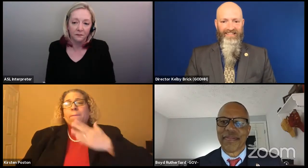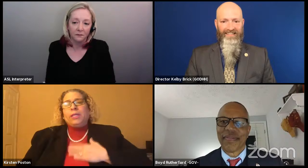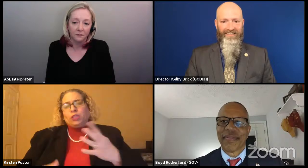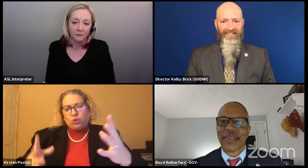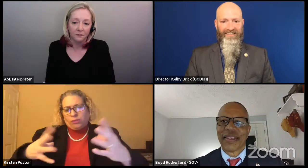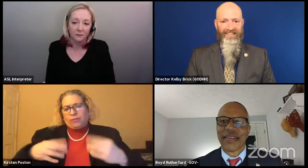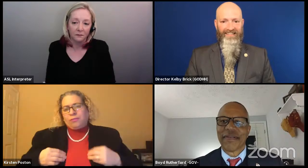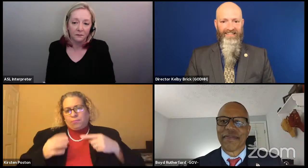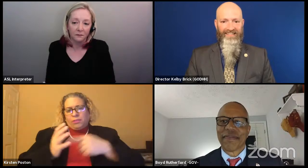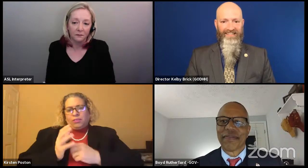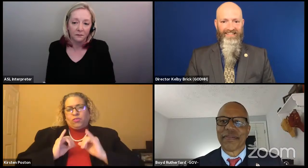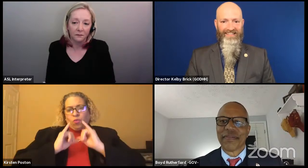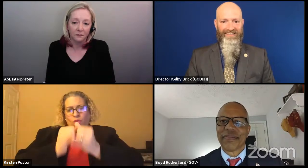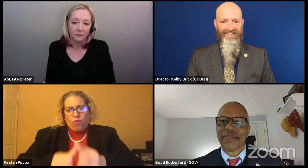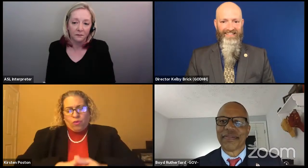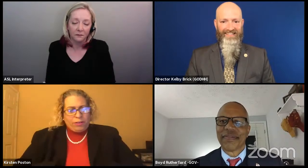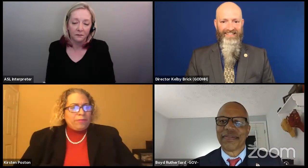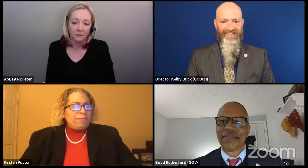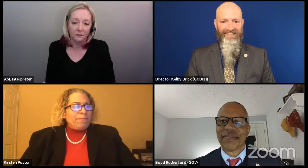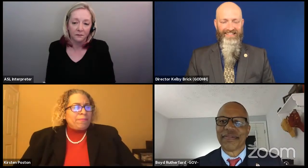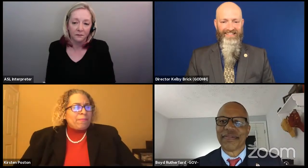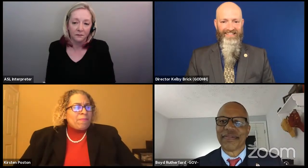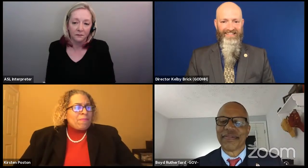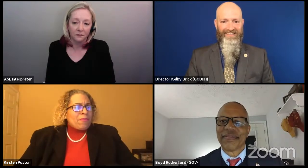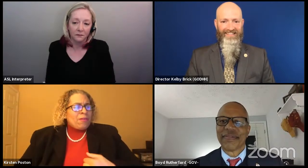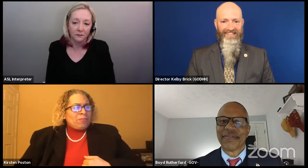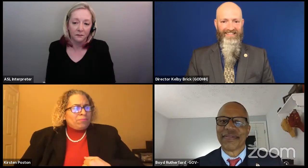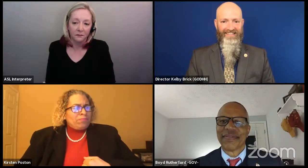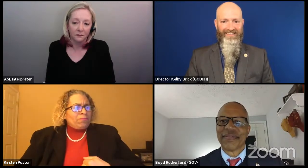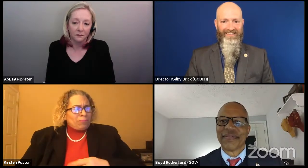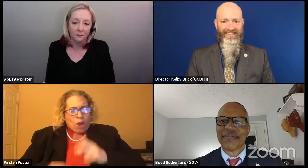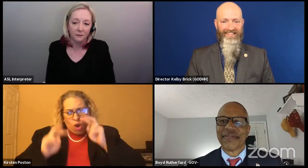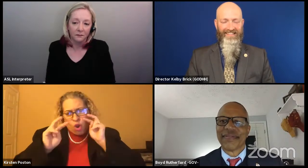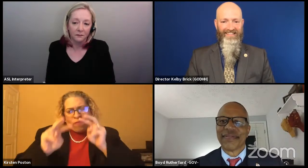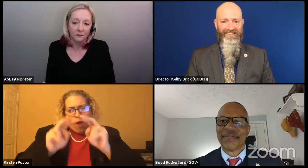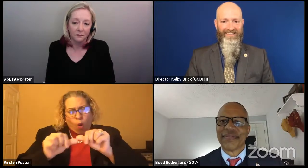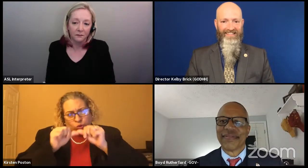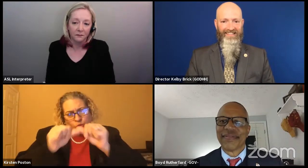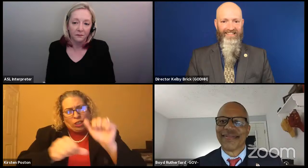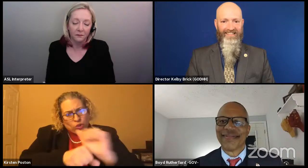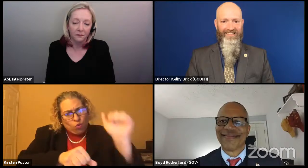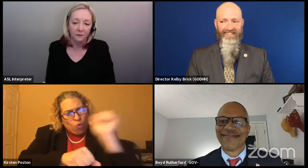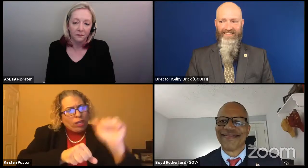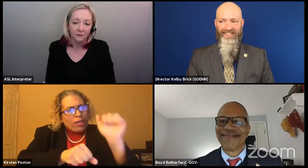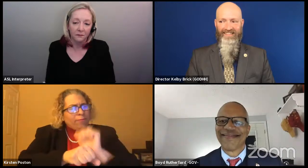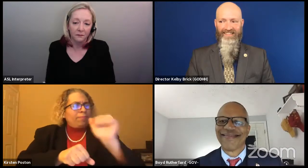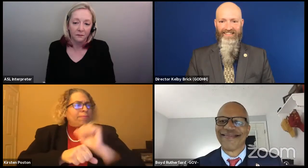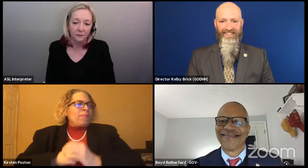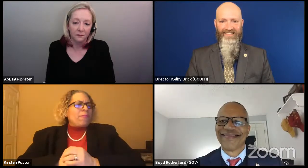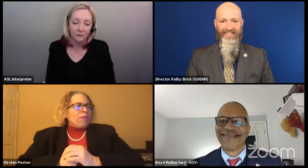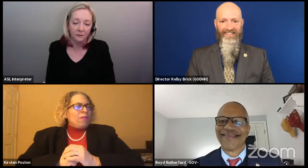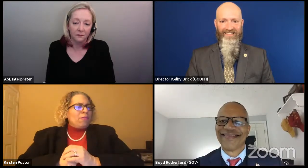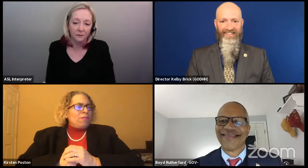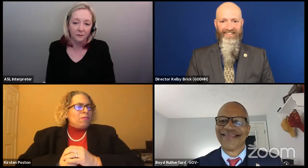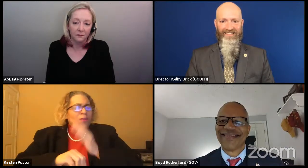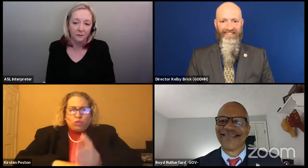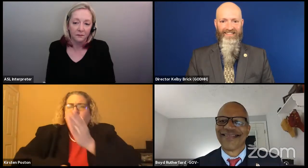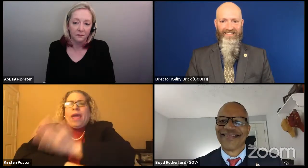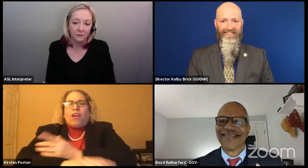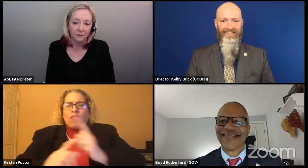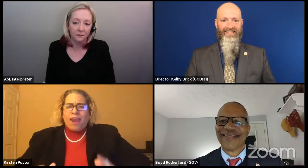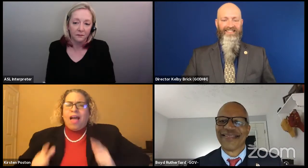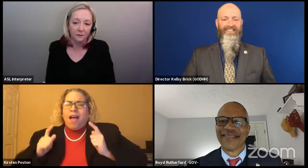who live in Maryland. Thank you for this award. I really look forward to continuing my work